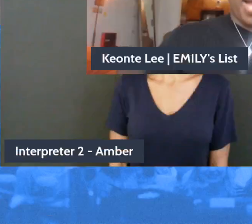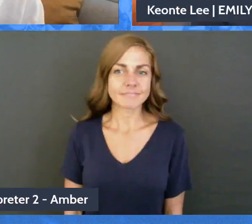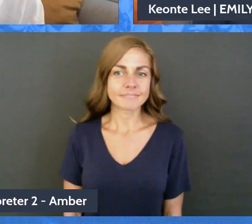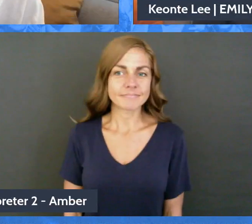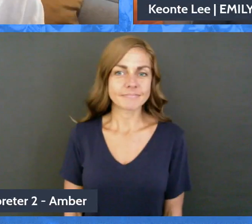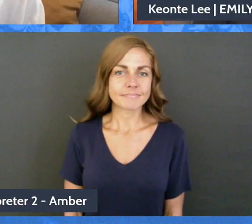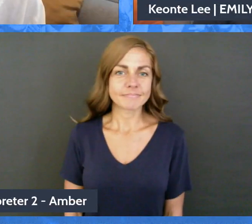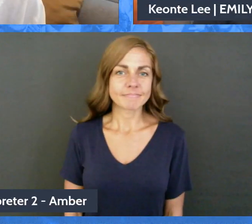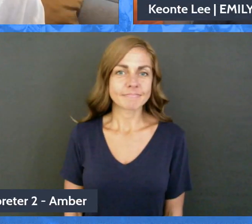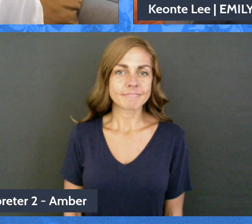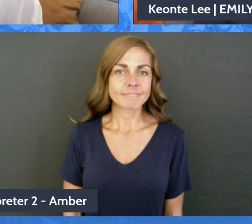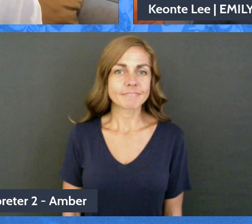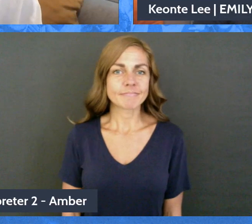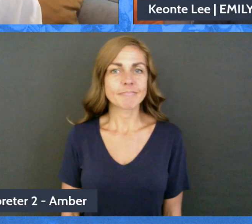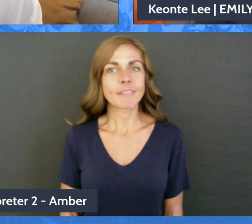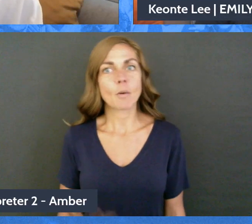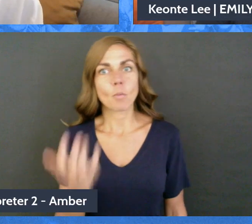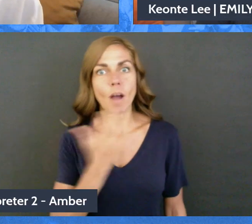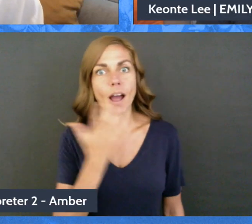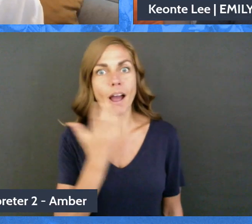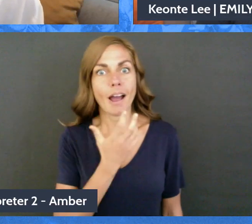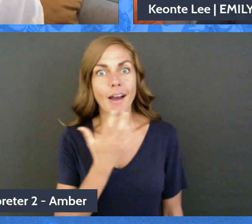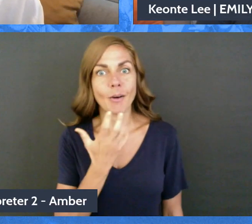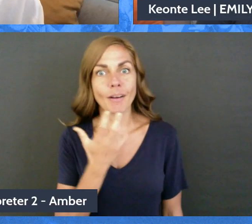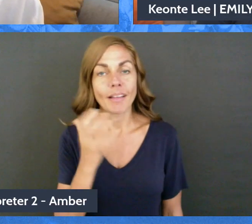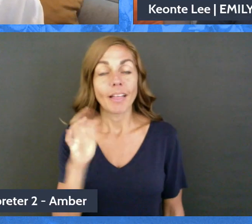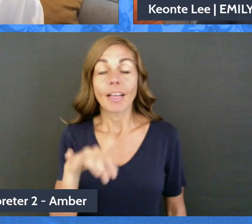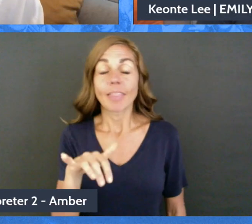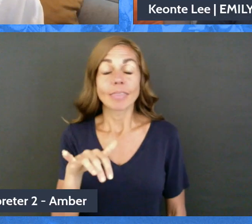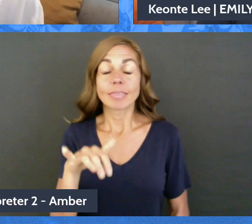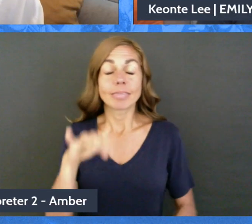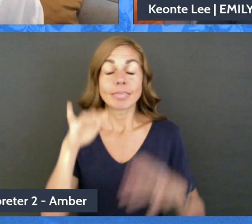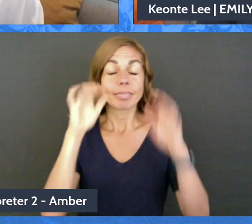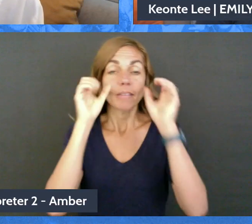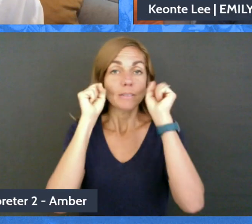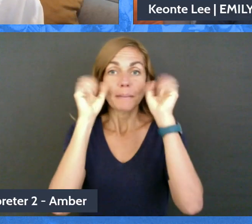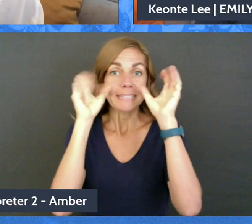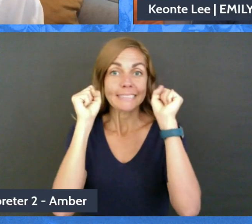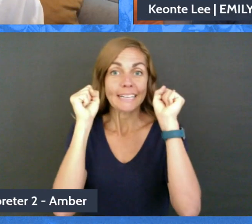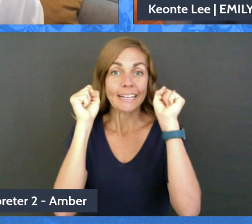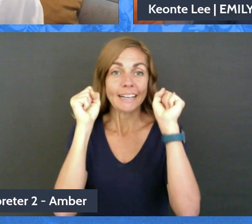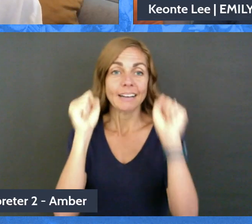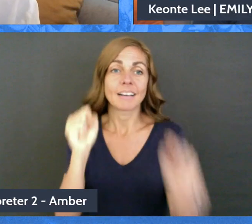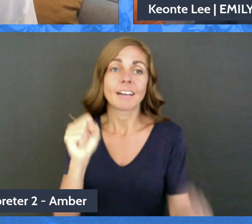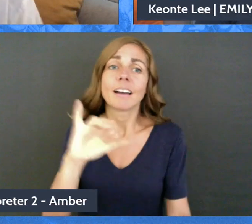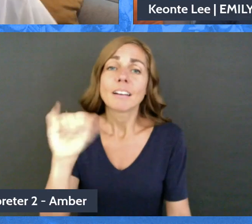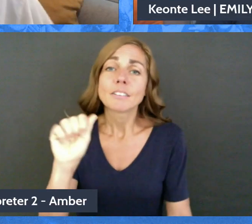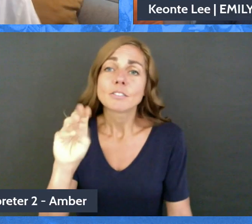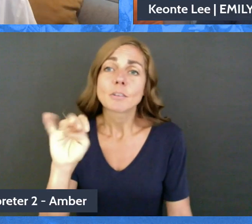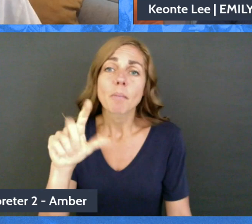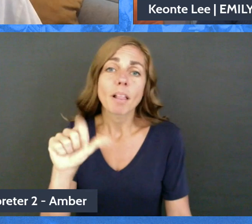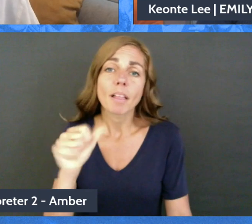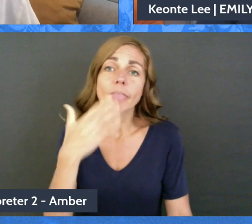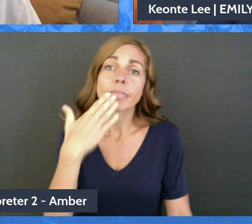Wow. That was amazing. Jamila, thank you so much for offering